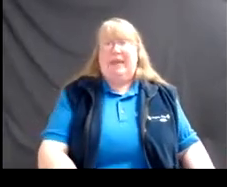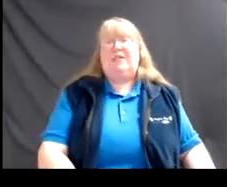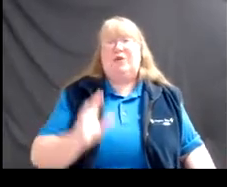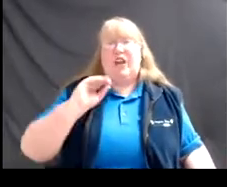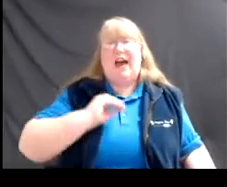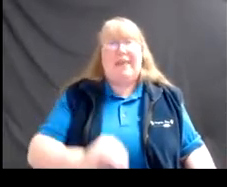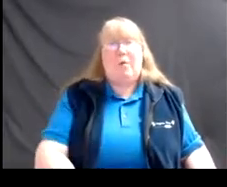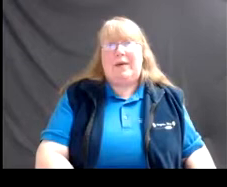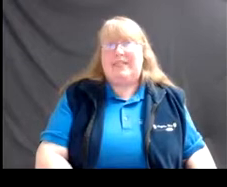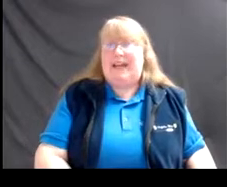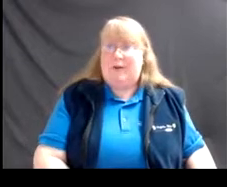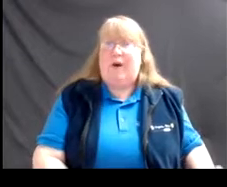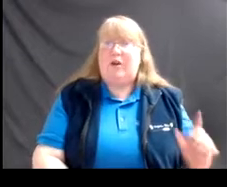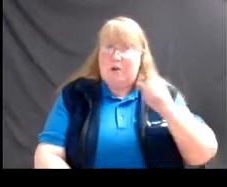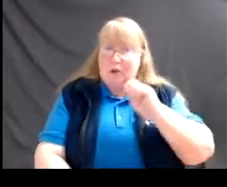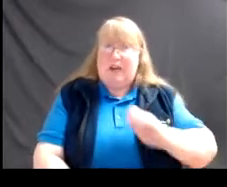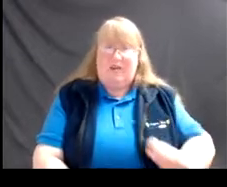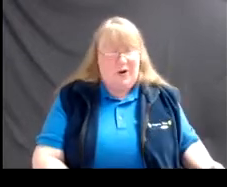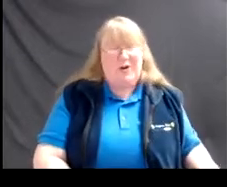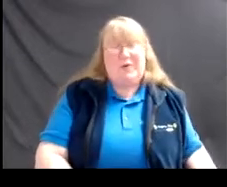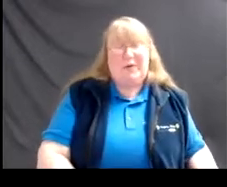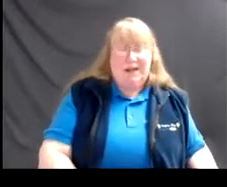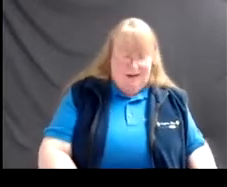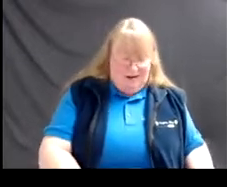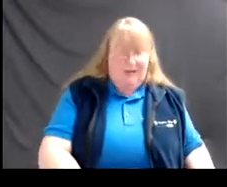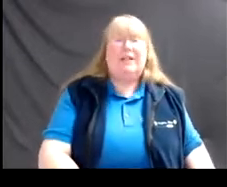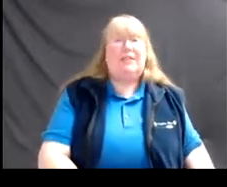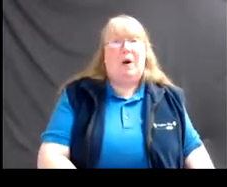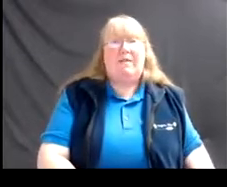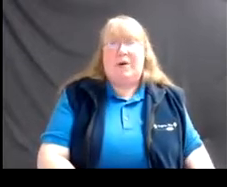So check out that website when you are looking for a new smartphone.